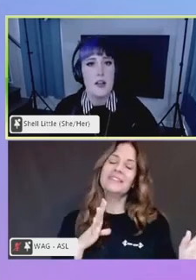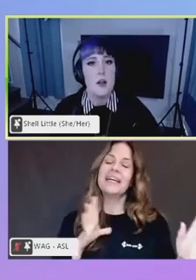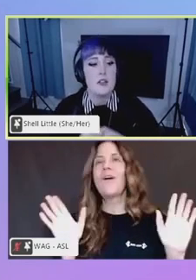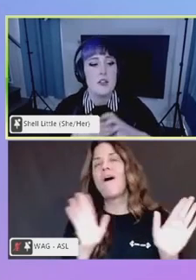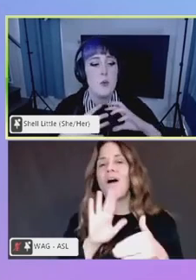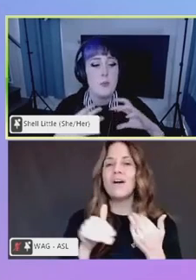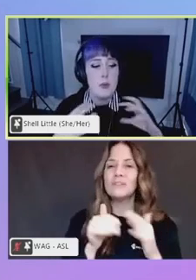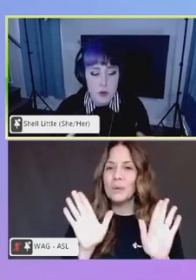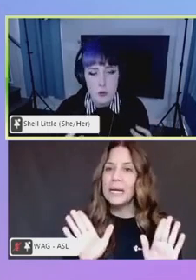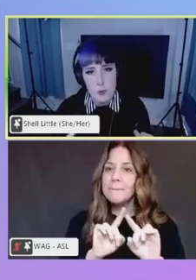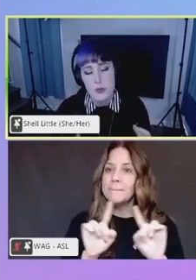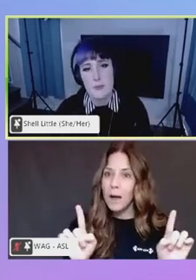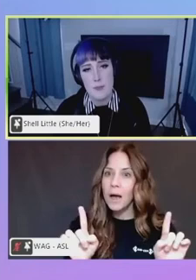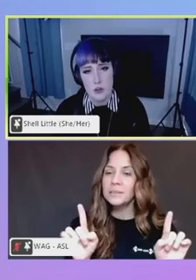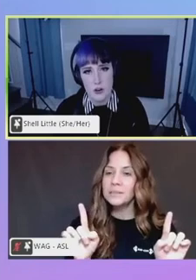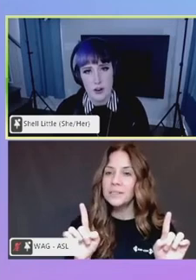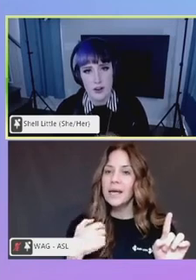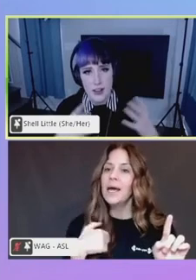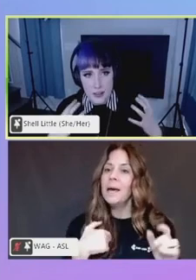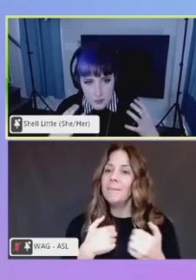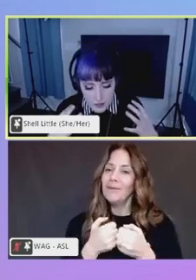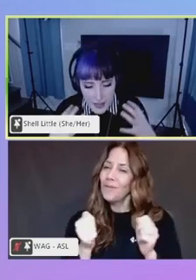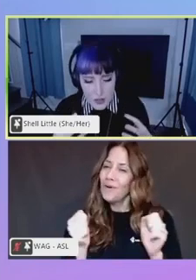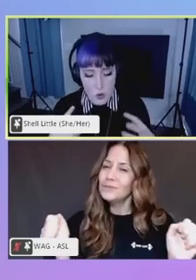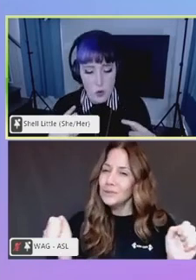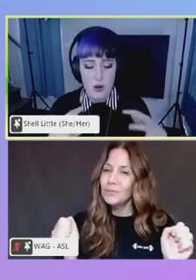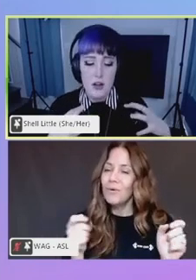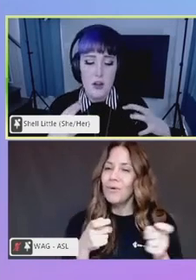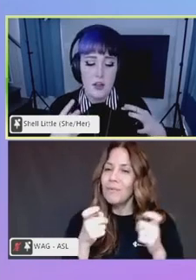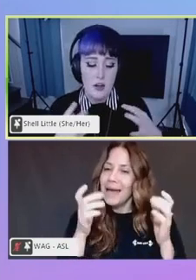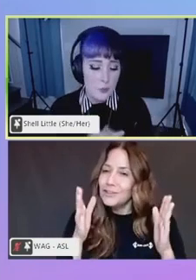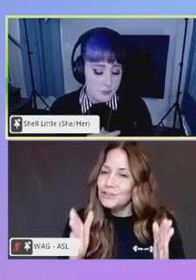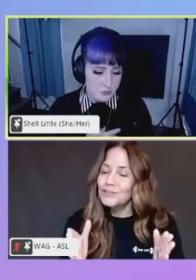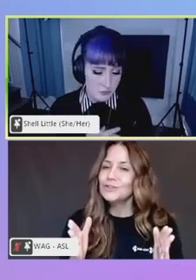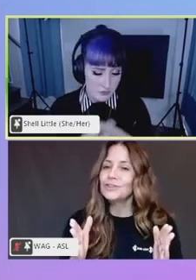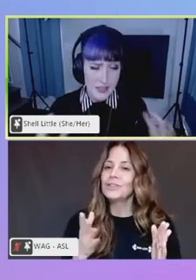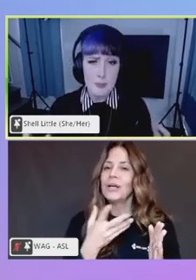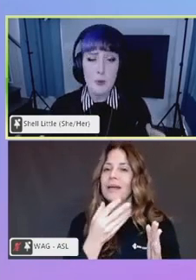better expectation, like that is going to be hard. It is not it is not going to be rainbows and sunshine. Maybe